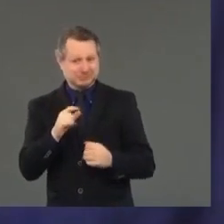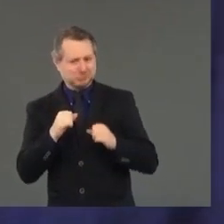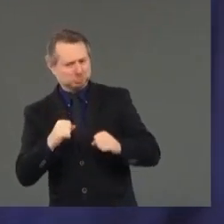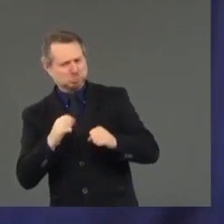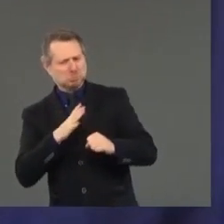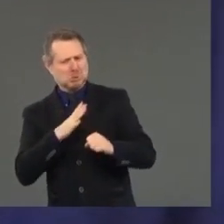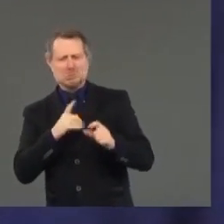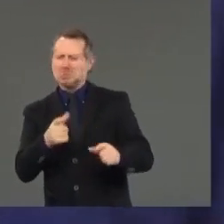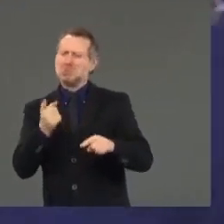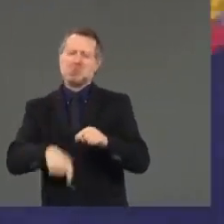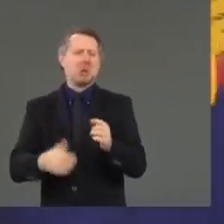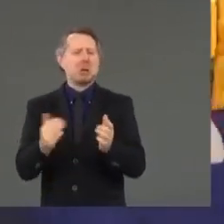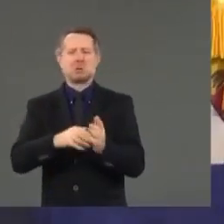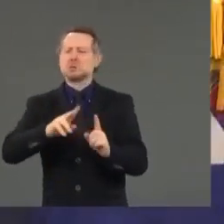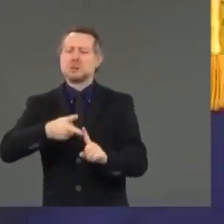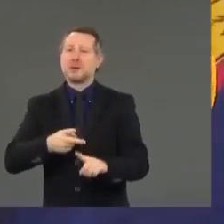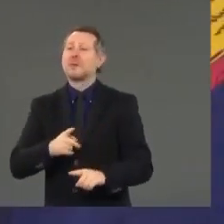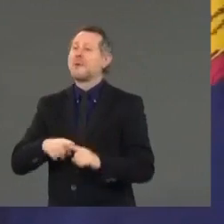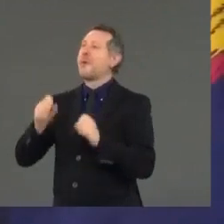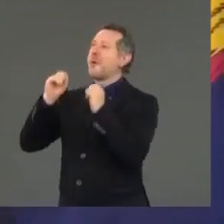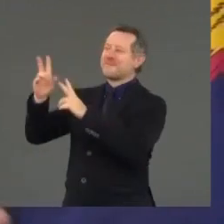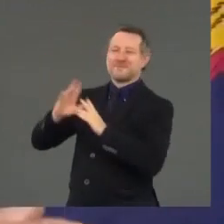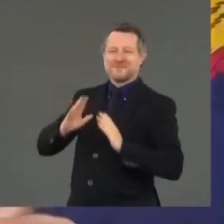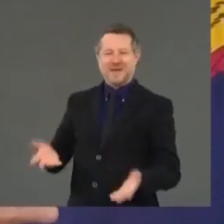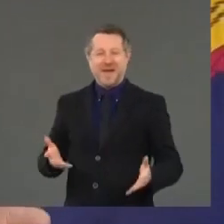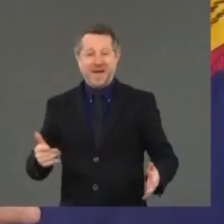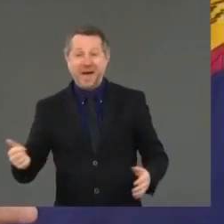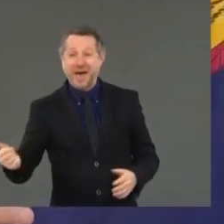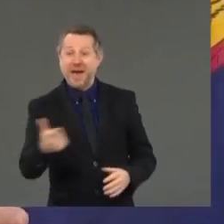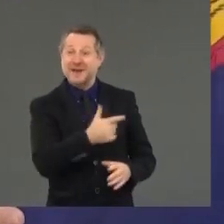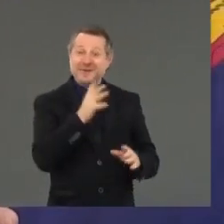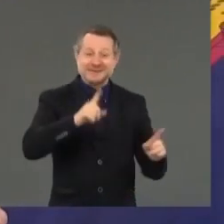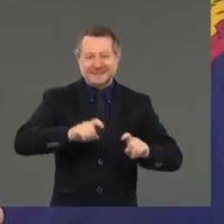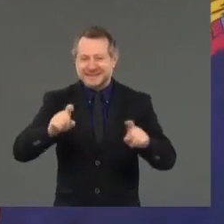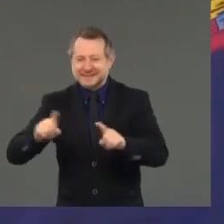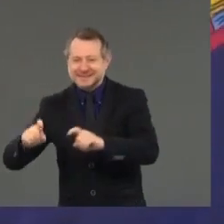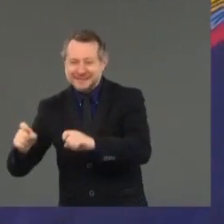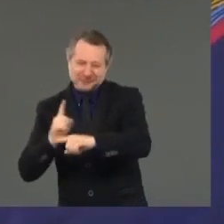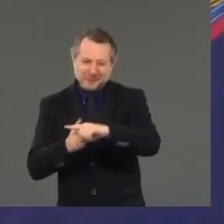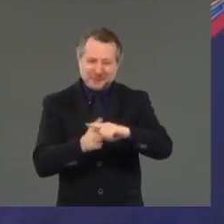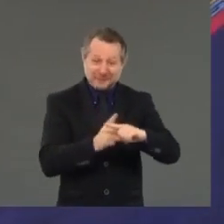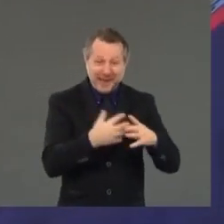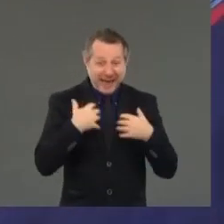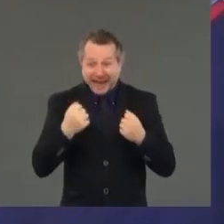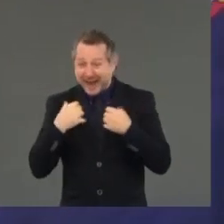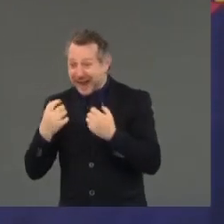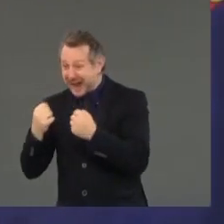YOU HAVE ANTIBODIES AND THEN YOU'RE IMMUNE. OKAY.